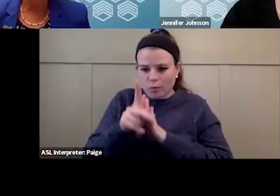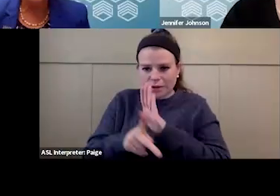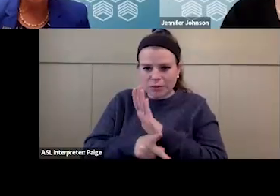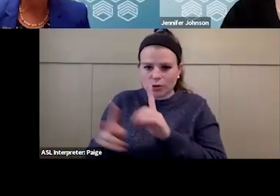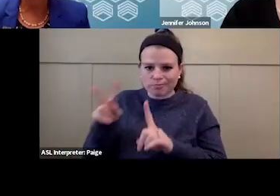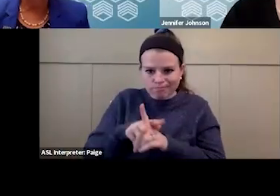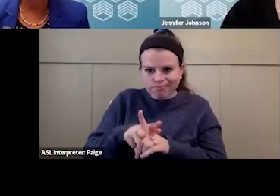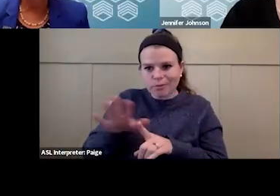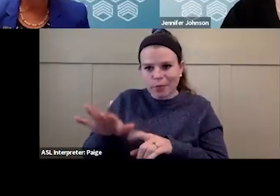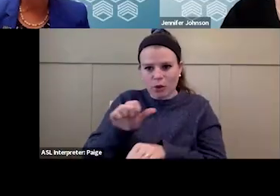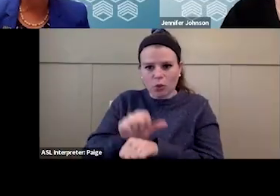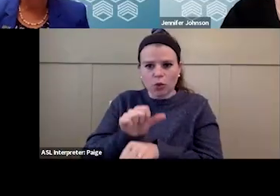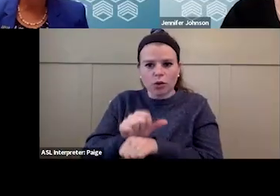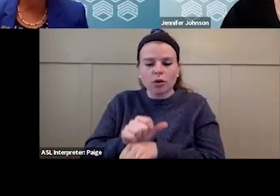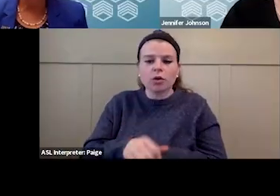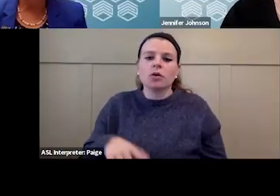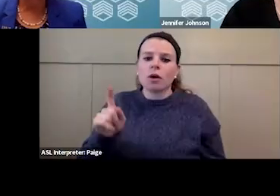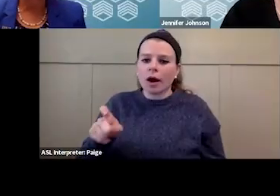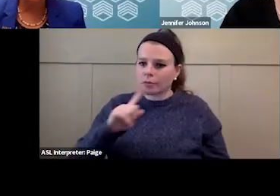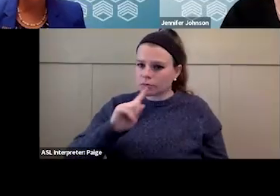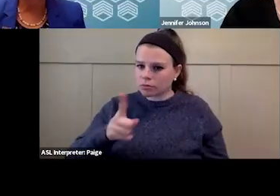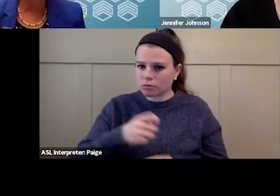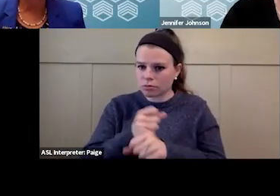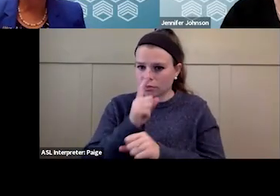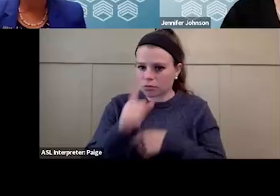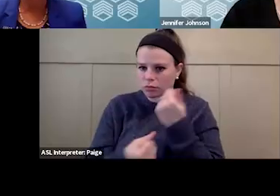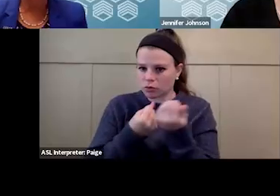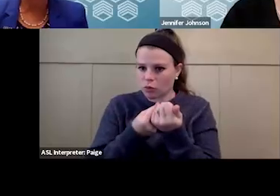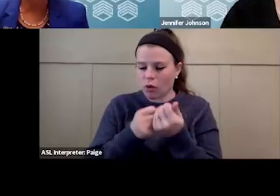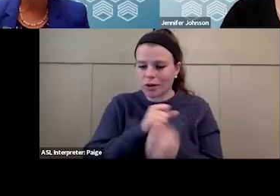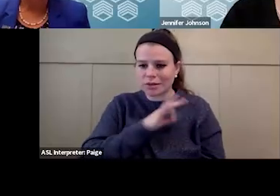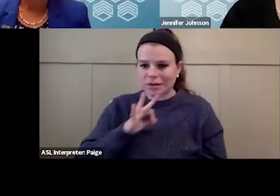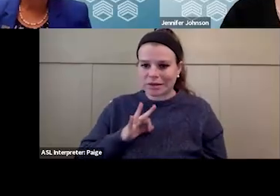We have to also be sure to support our staff with trauma histories